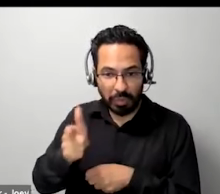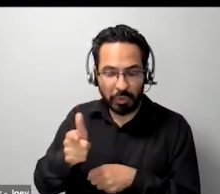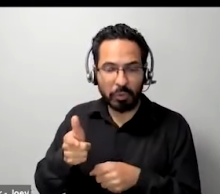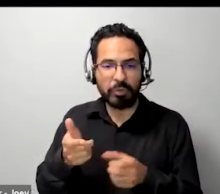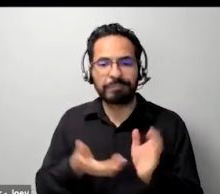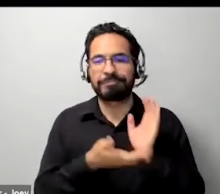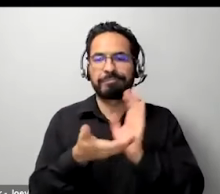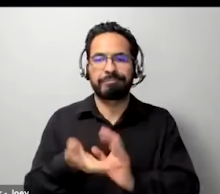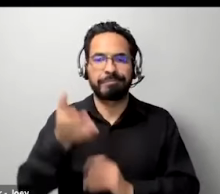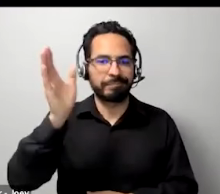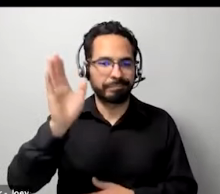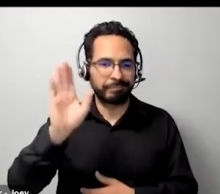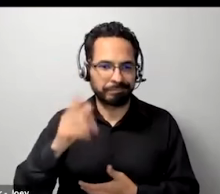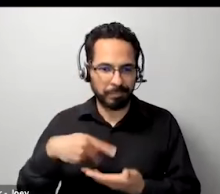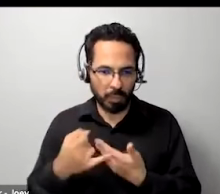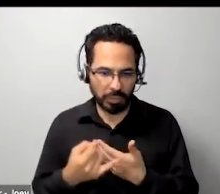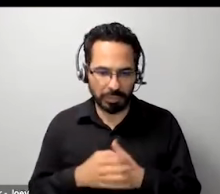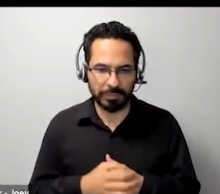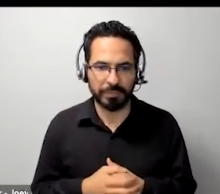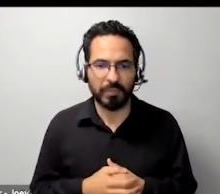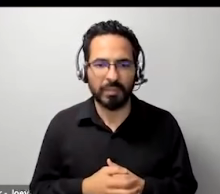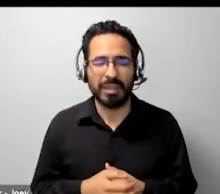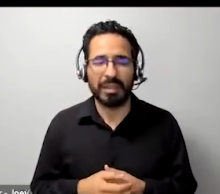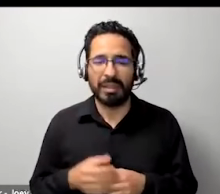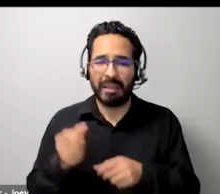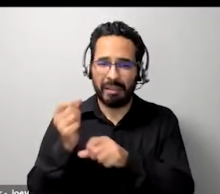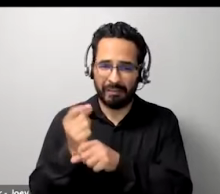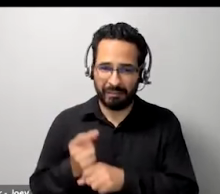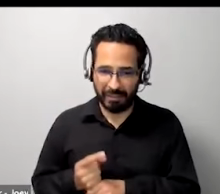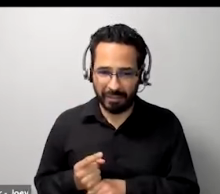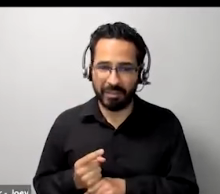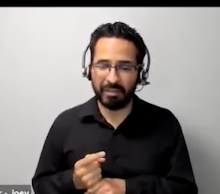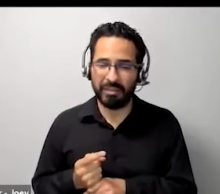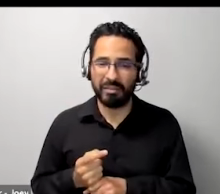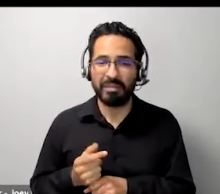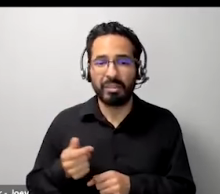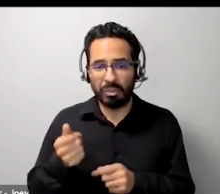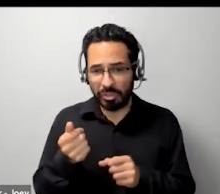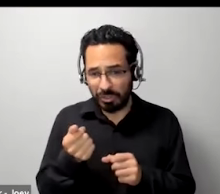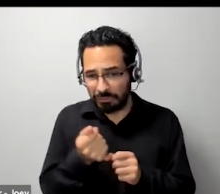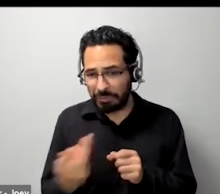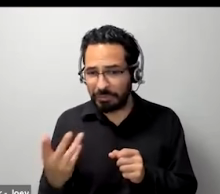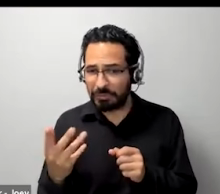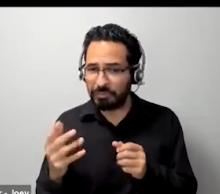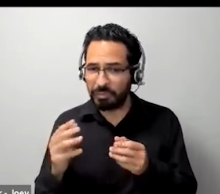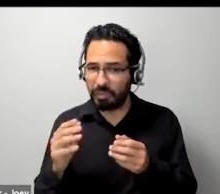Every year, there are a number of interns who choose accessibility as their project. You know, so it's like,